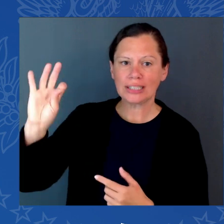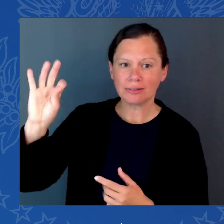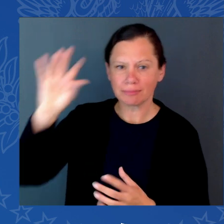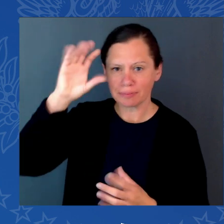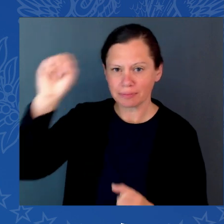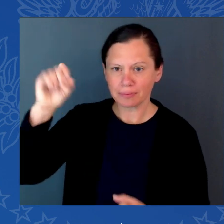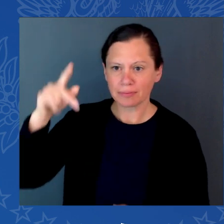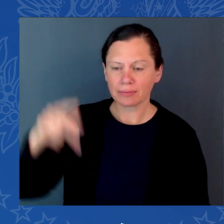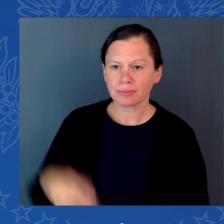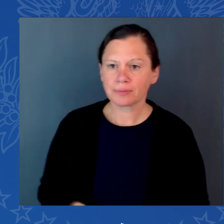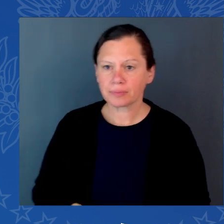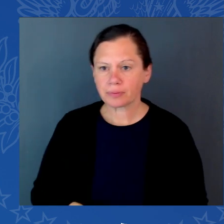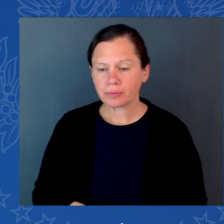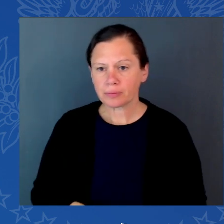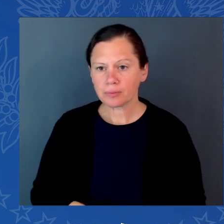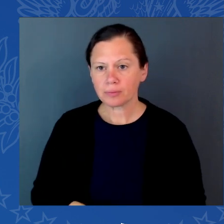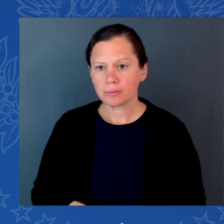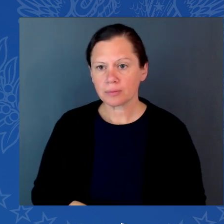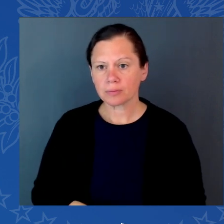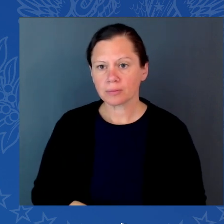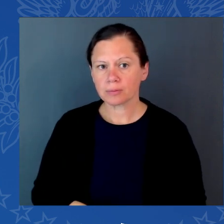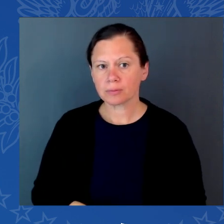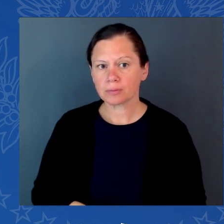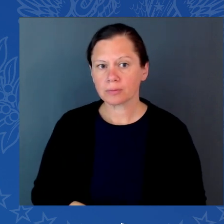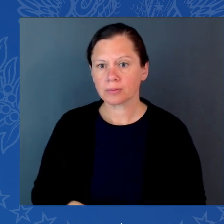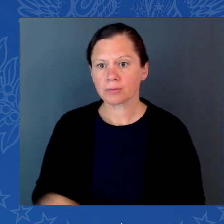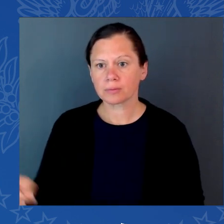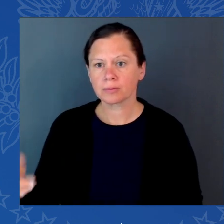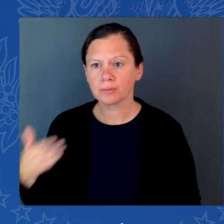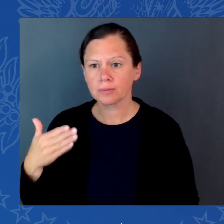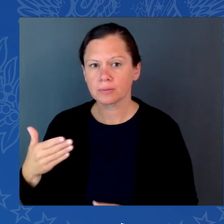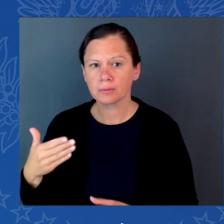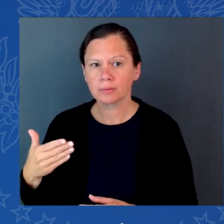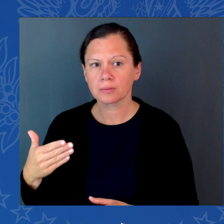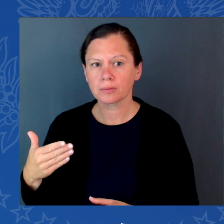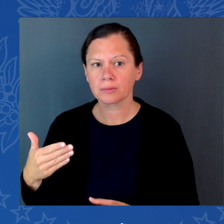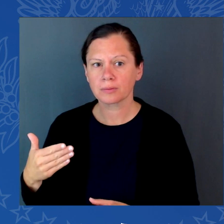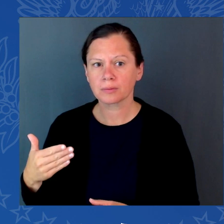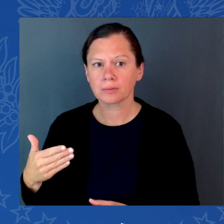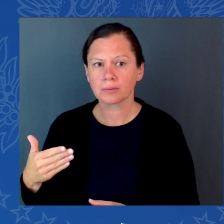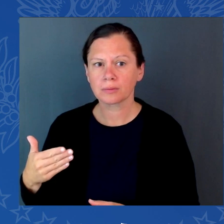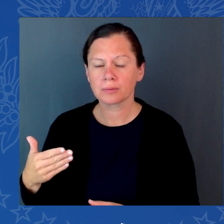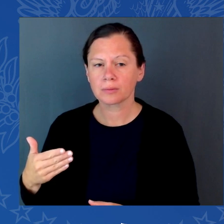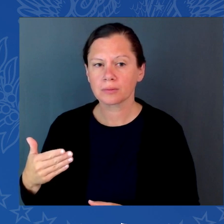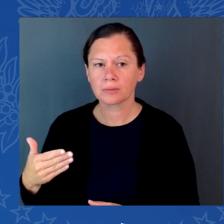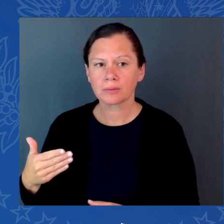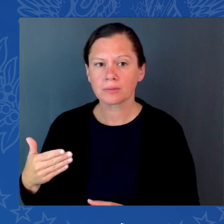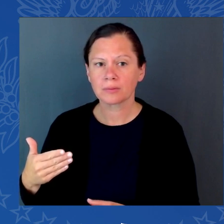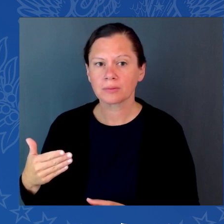President Macron: : Thank you so much, everything was said. So I just want to thank Prime Minister Meloni